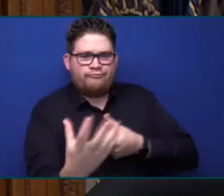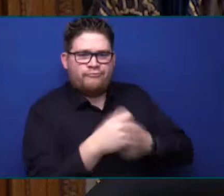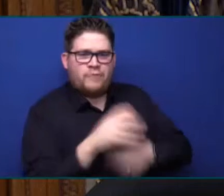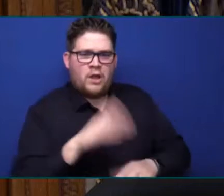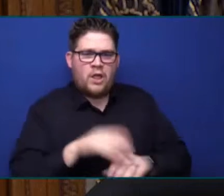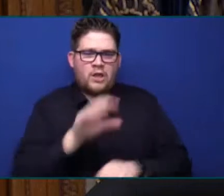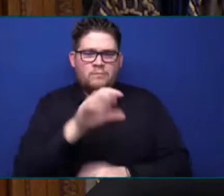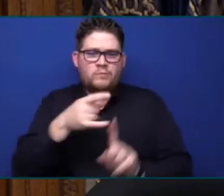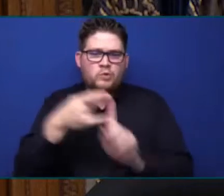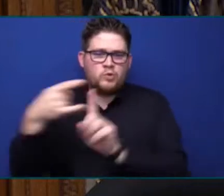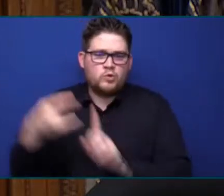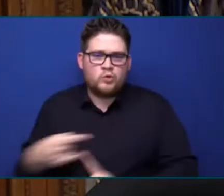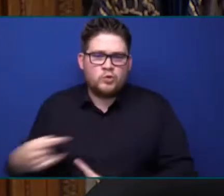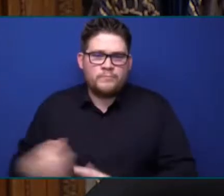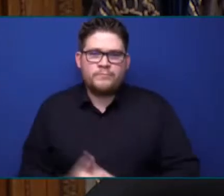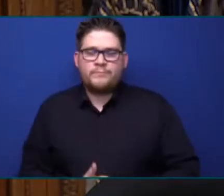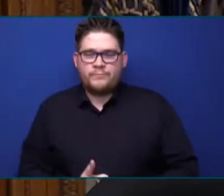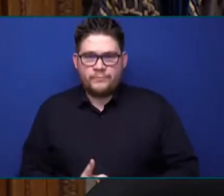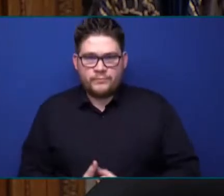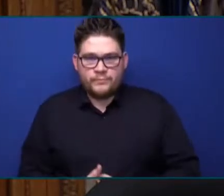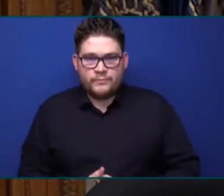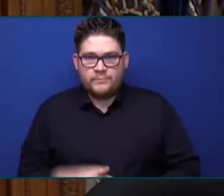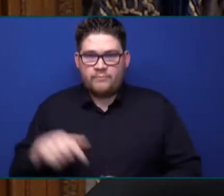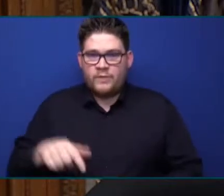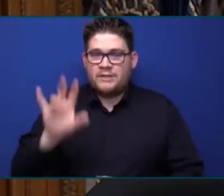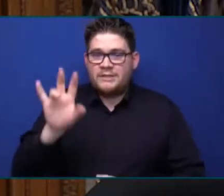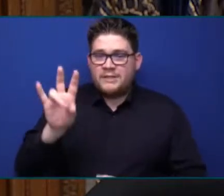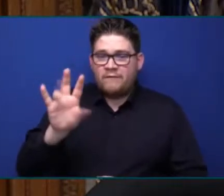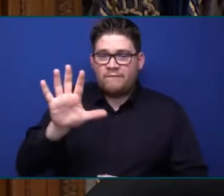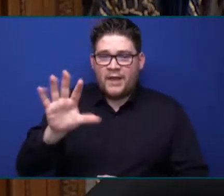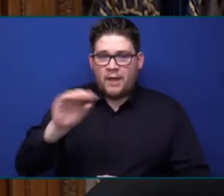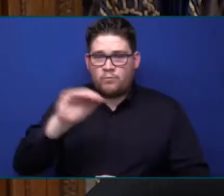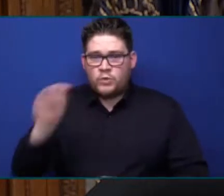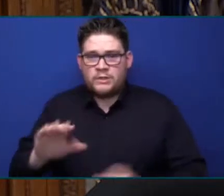specific engagement sessions for Indigenous peoples hosted by